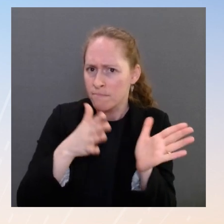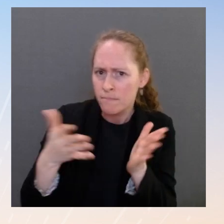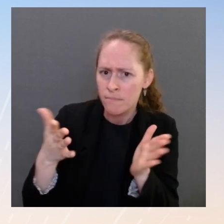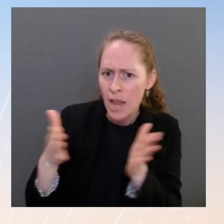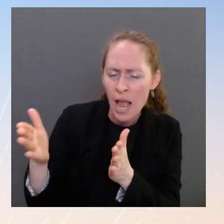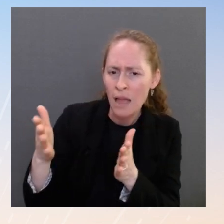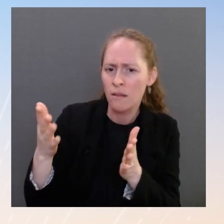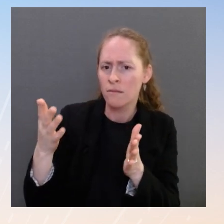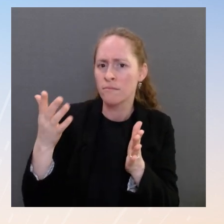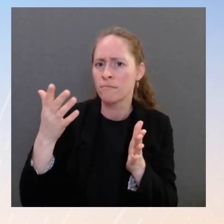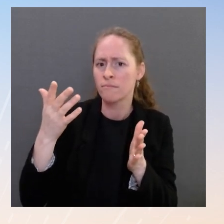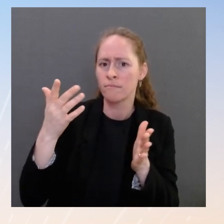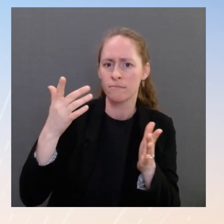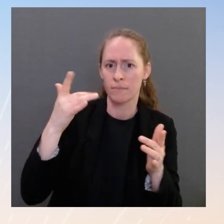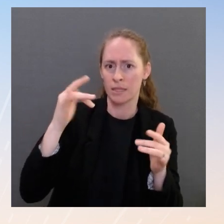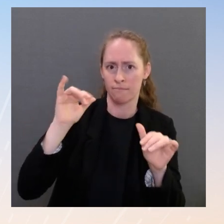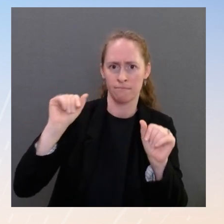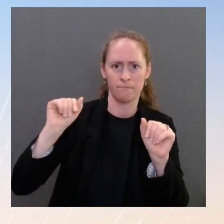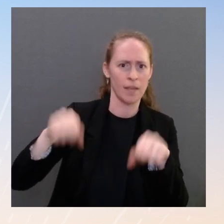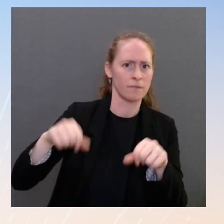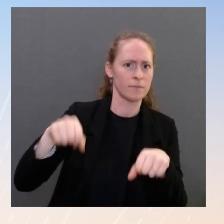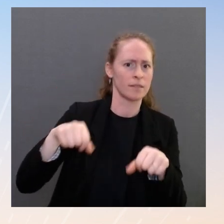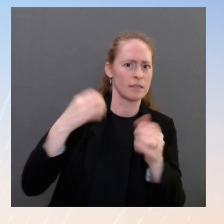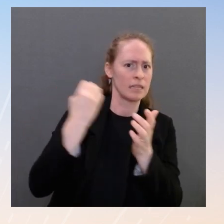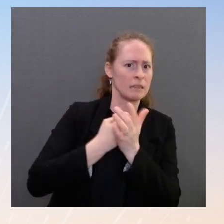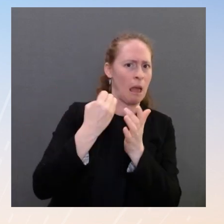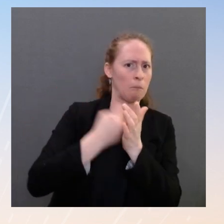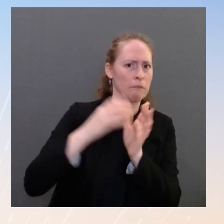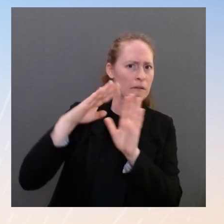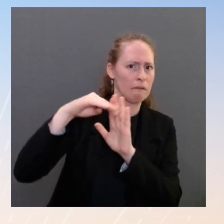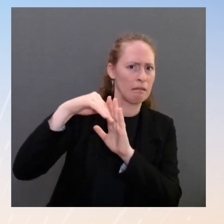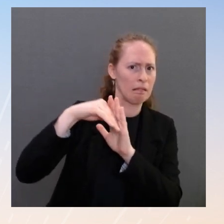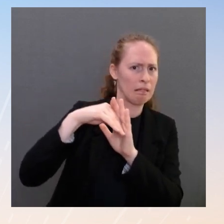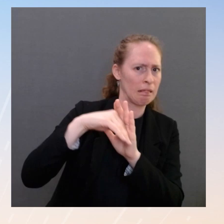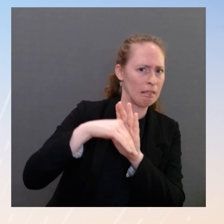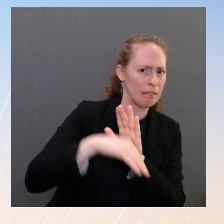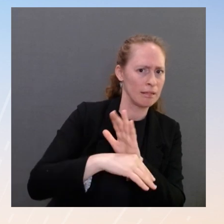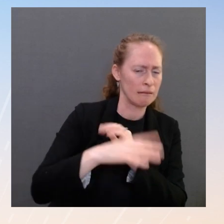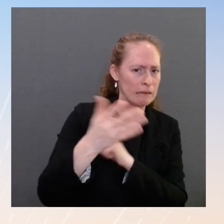as I've said before on the recession question: Obviously, we look closely at economic data.